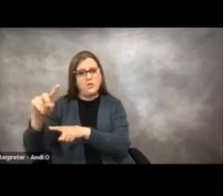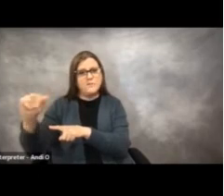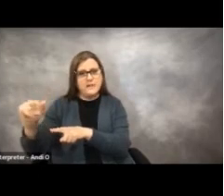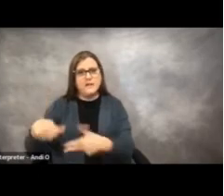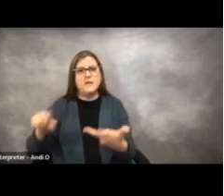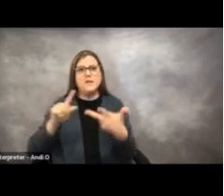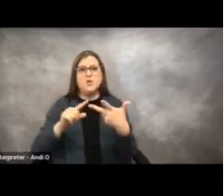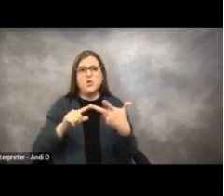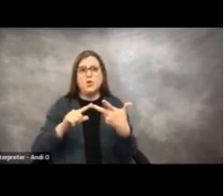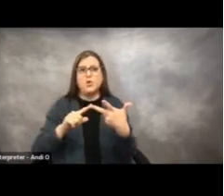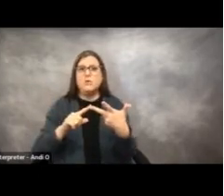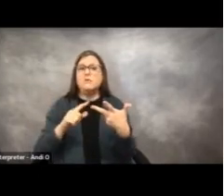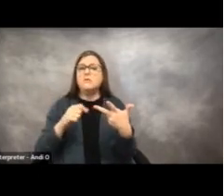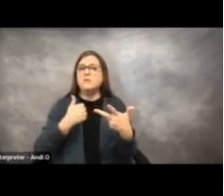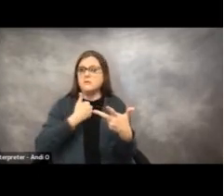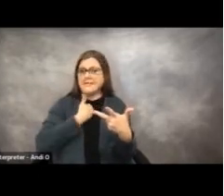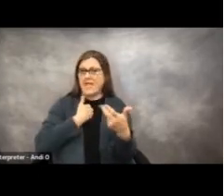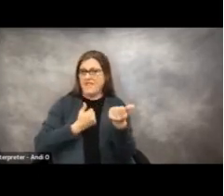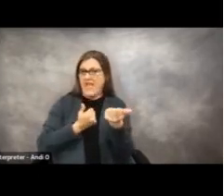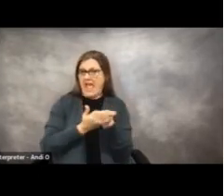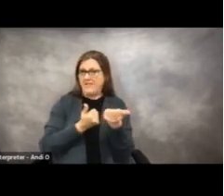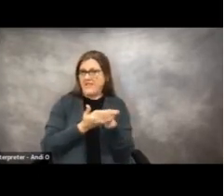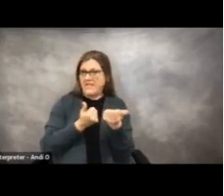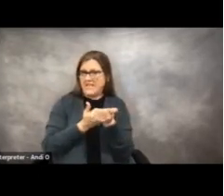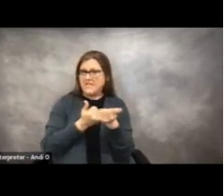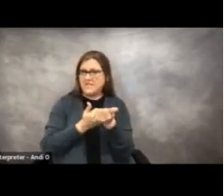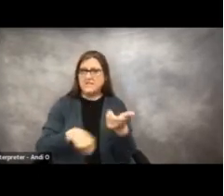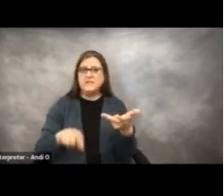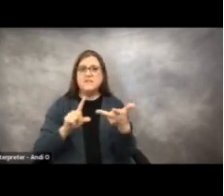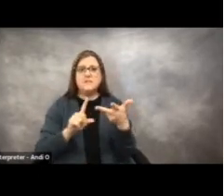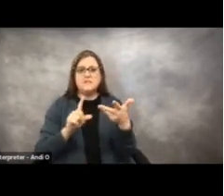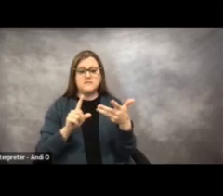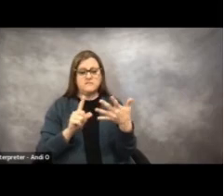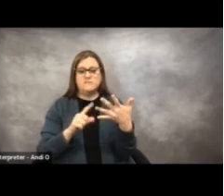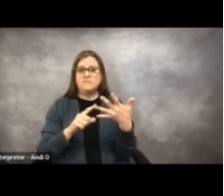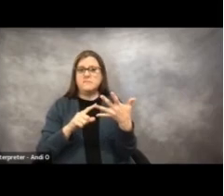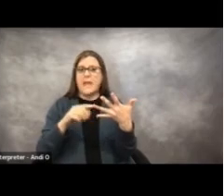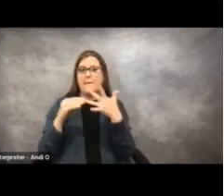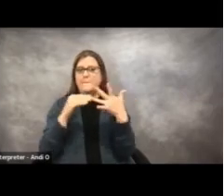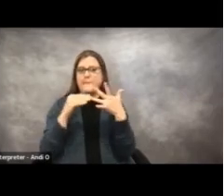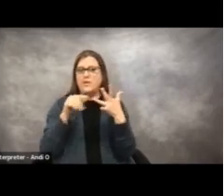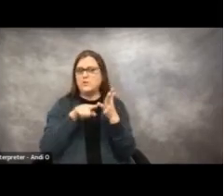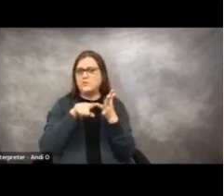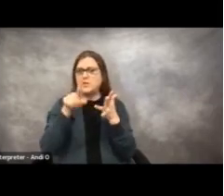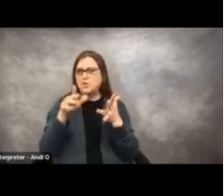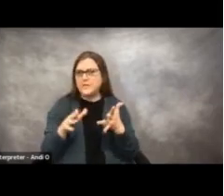Third, if you identify as a self advocate or an advocate, fourth, peer specialist, peer mentor,